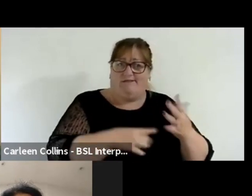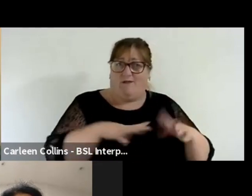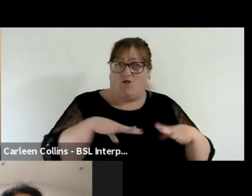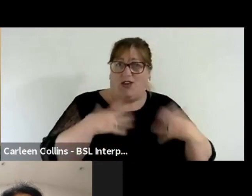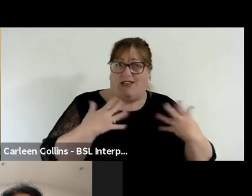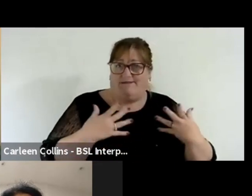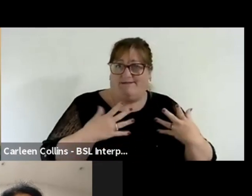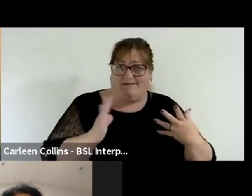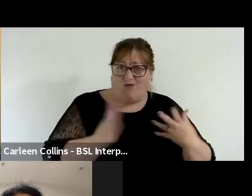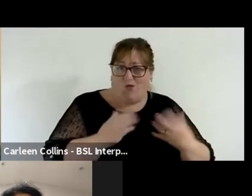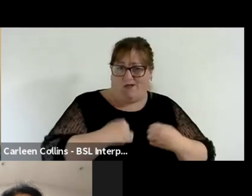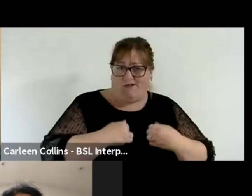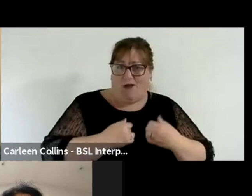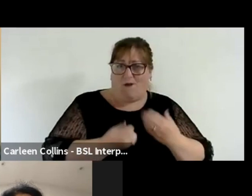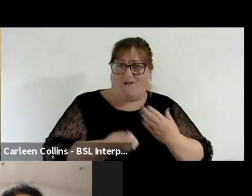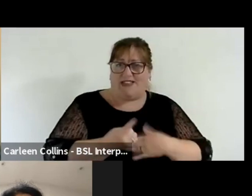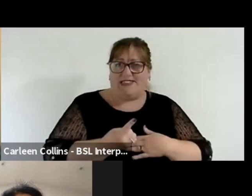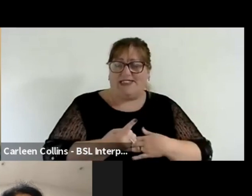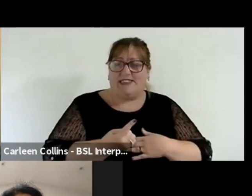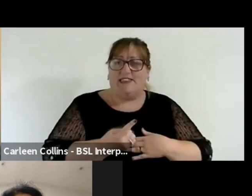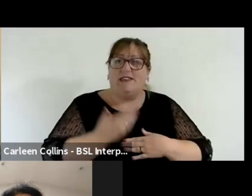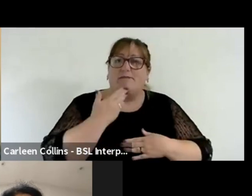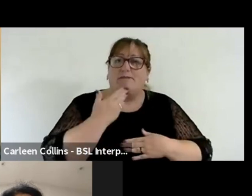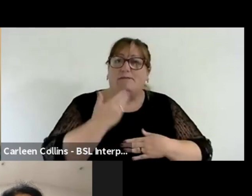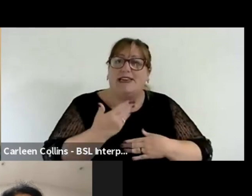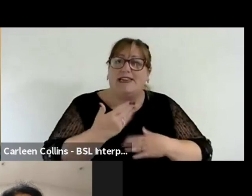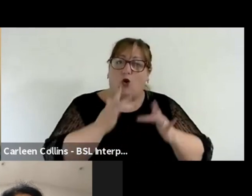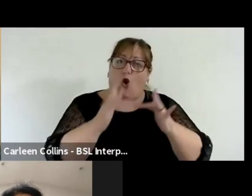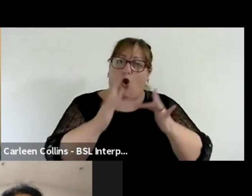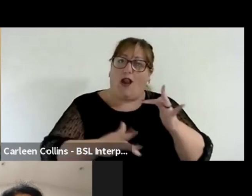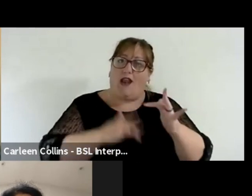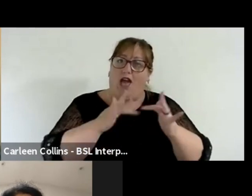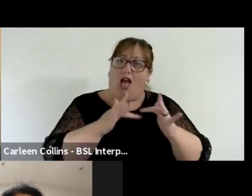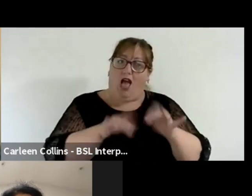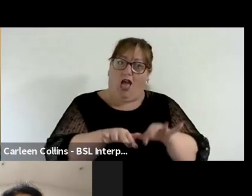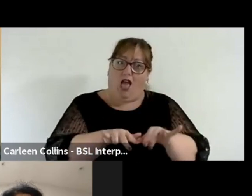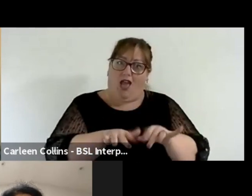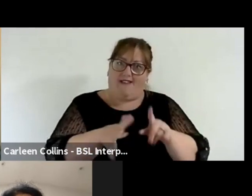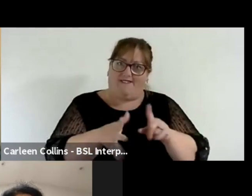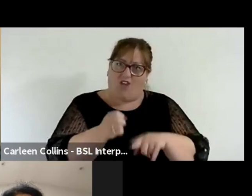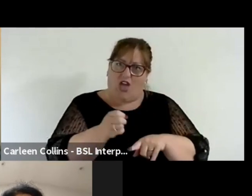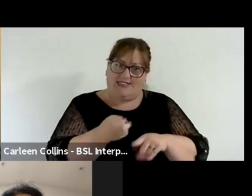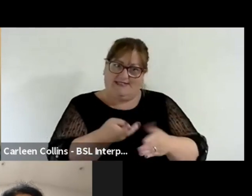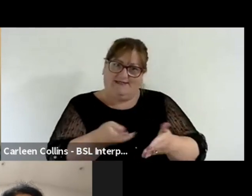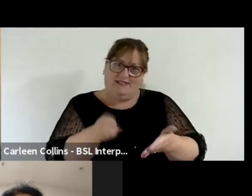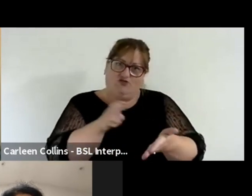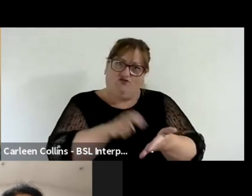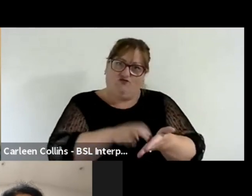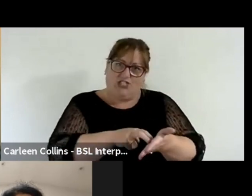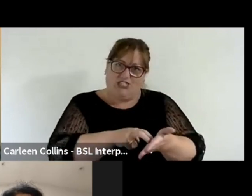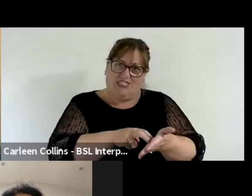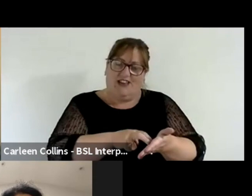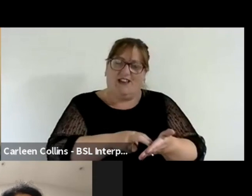All coming up in the next week or two. So all these events are free.